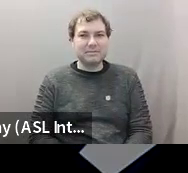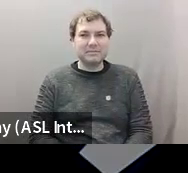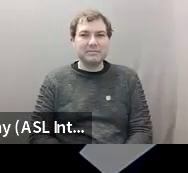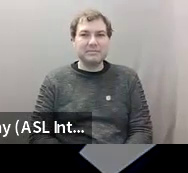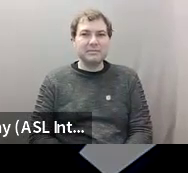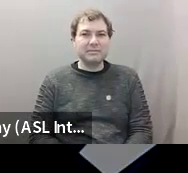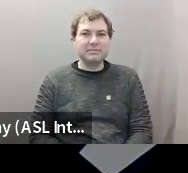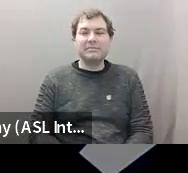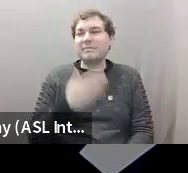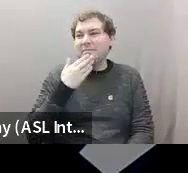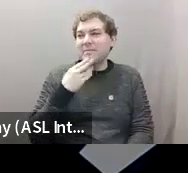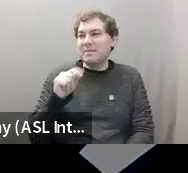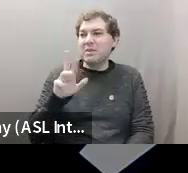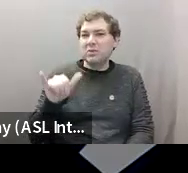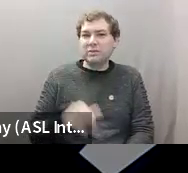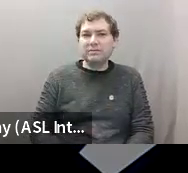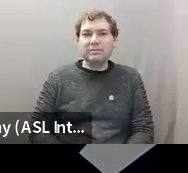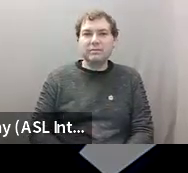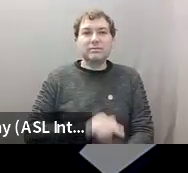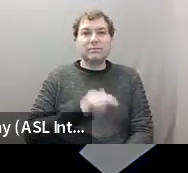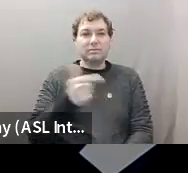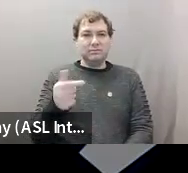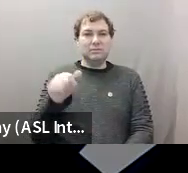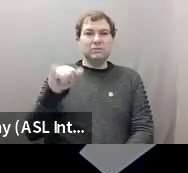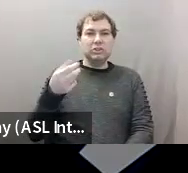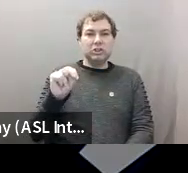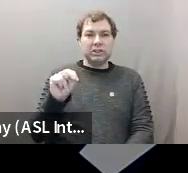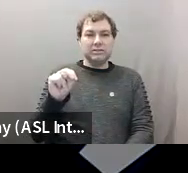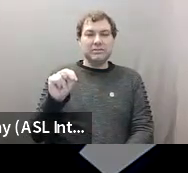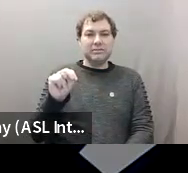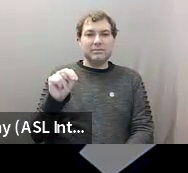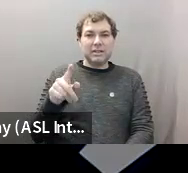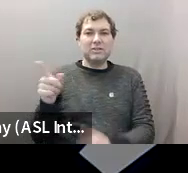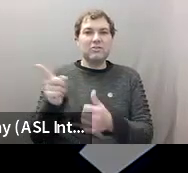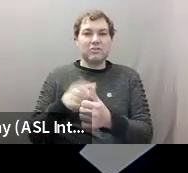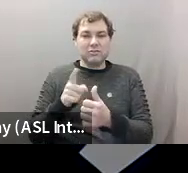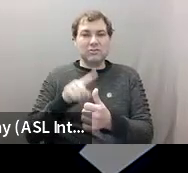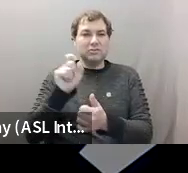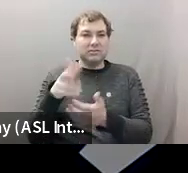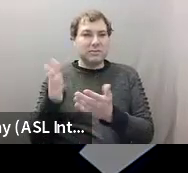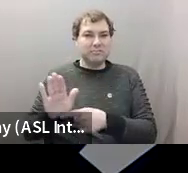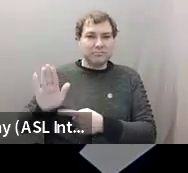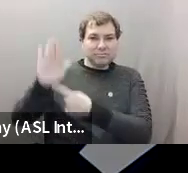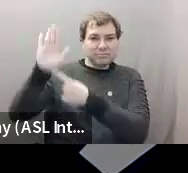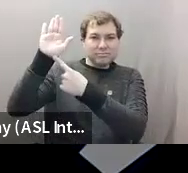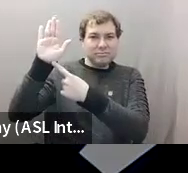Linda Pogue: Lovely thanks. Troy. Scott Birkenbuel (he, him) VP APRIL: And then Jen Hawkinson has our our original question. Ask her as her name, and. Linda Pogue: Good.